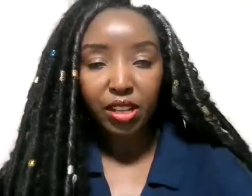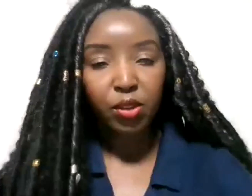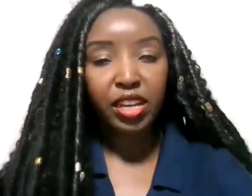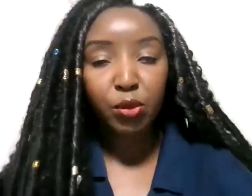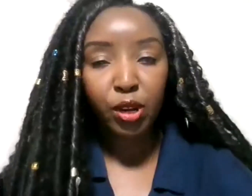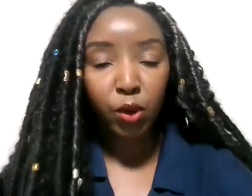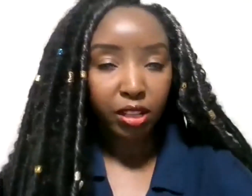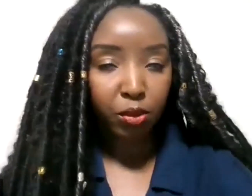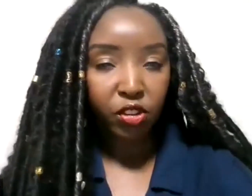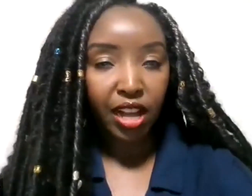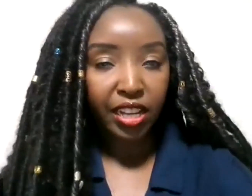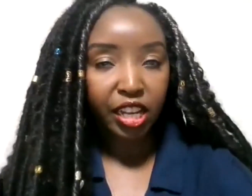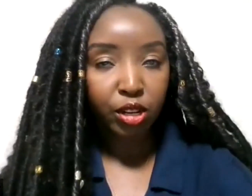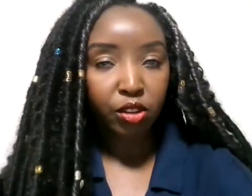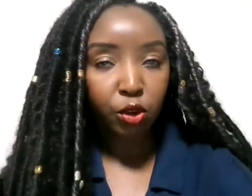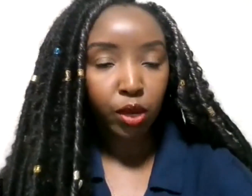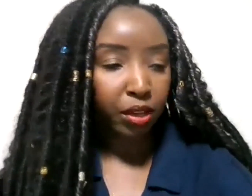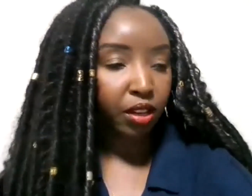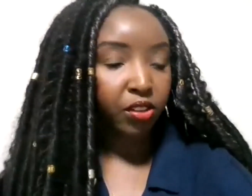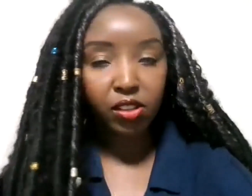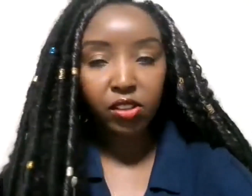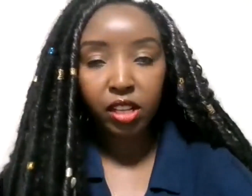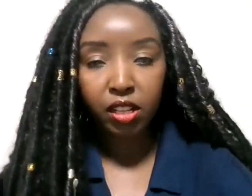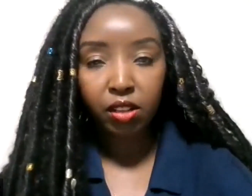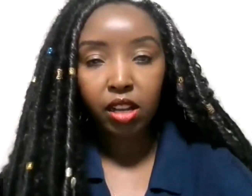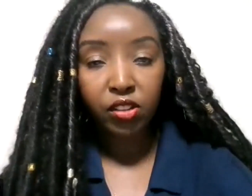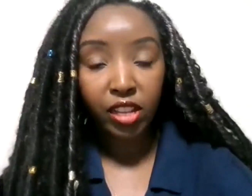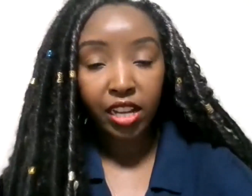Good evening, everyone. Welcome to Eye Care and You webinar 16: